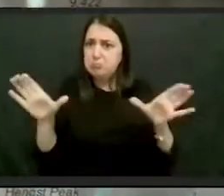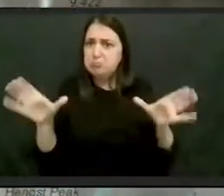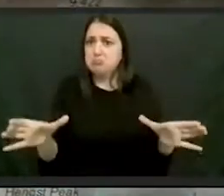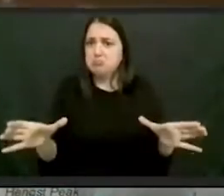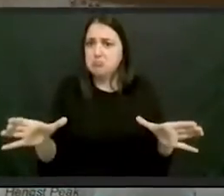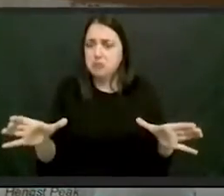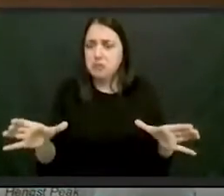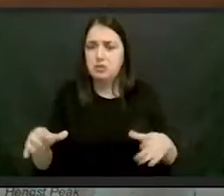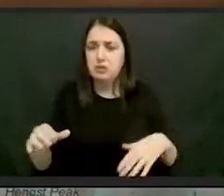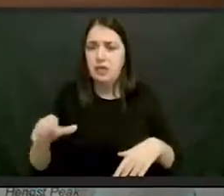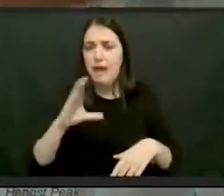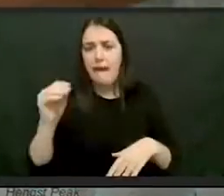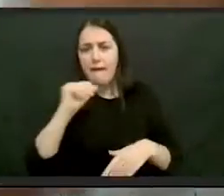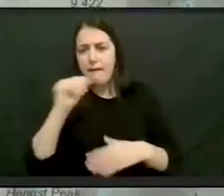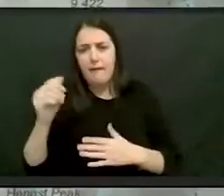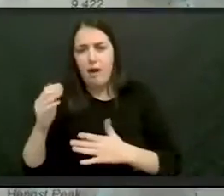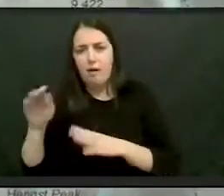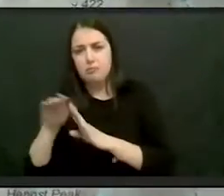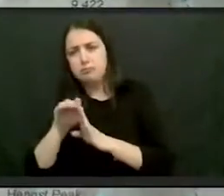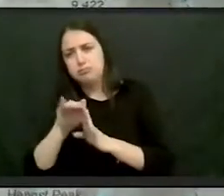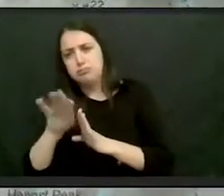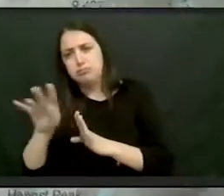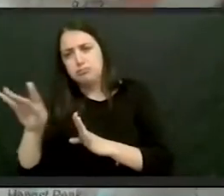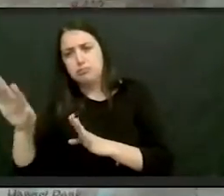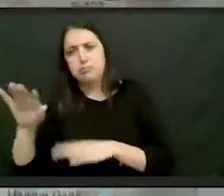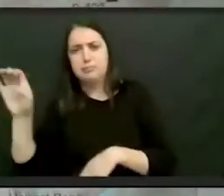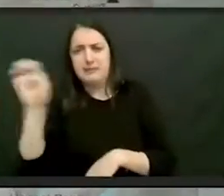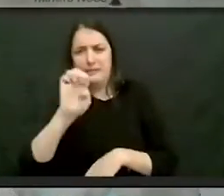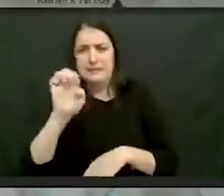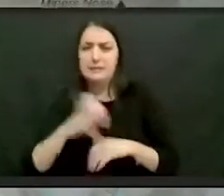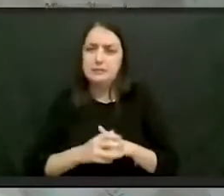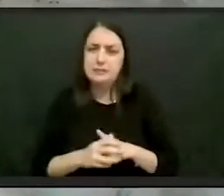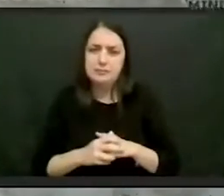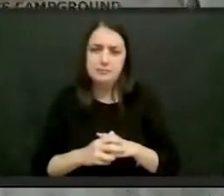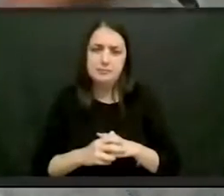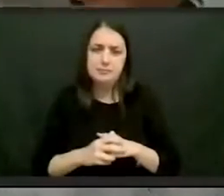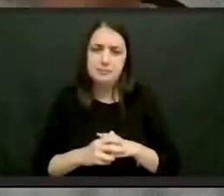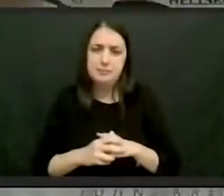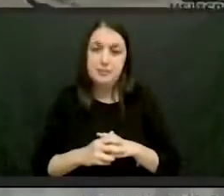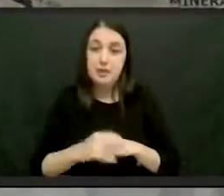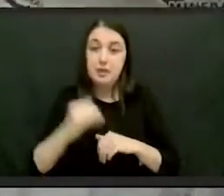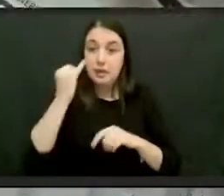based upon the tactics that we're employing right now. As you move up around the fire, you'll see this piece that comes out